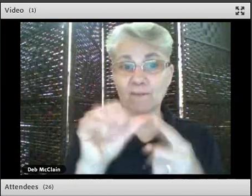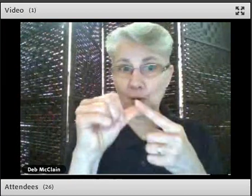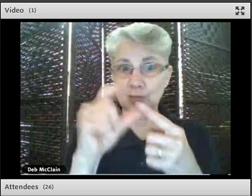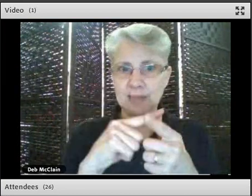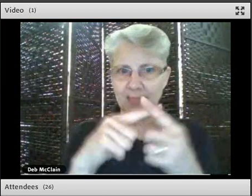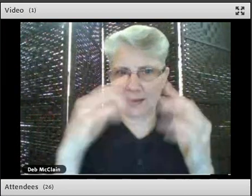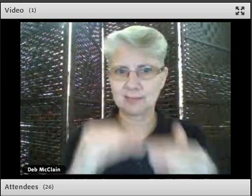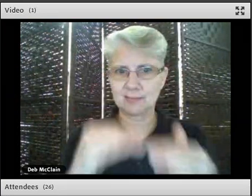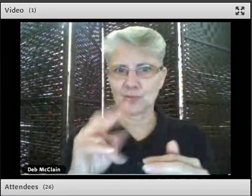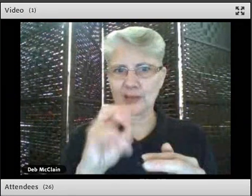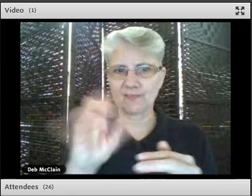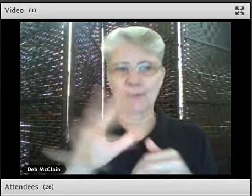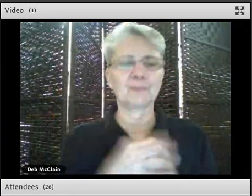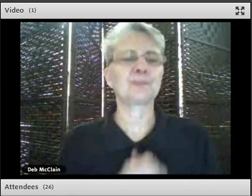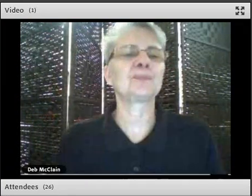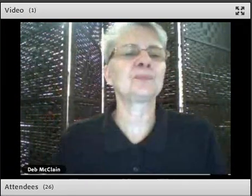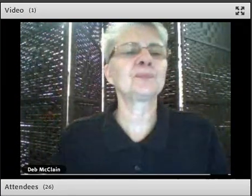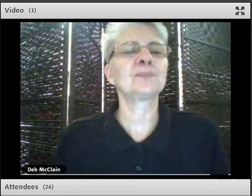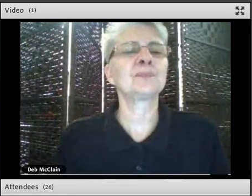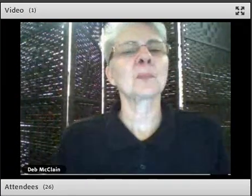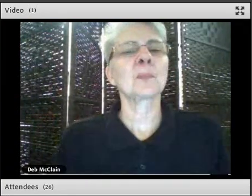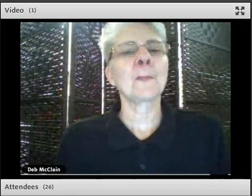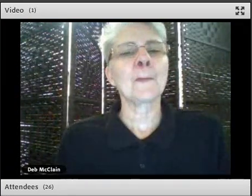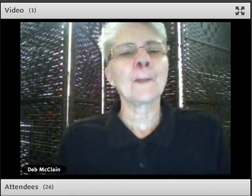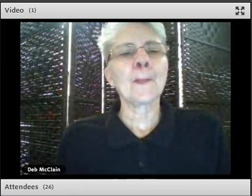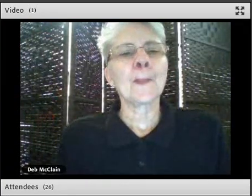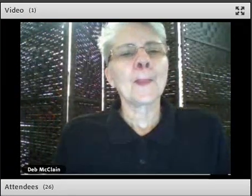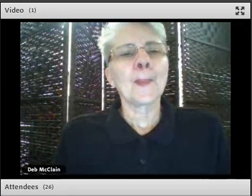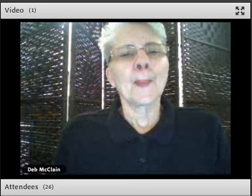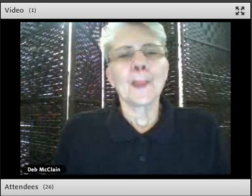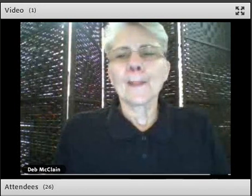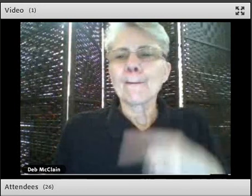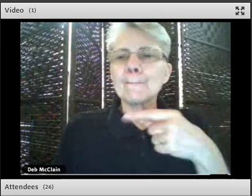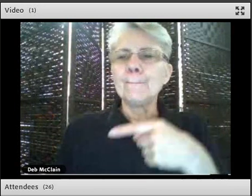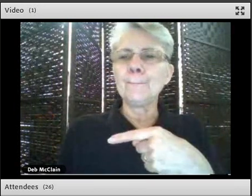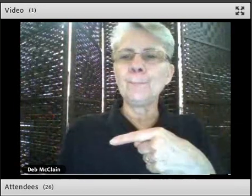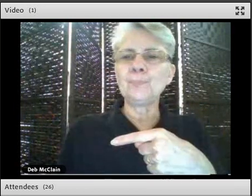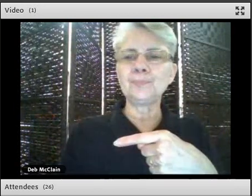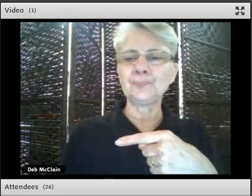Identifier for the Manifestation. So, with audio resources,